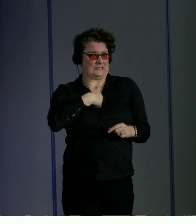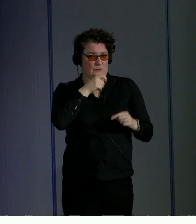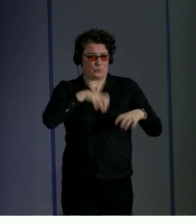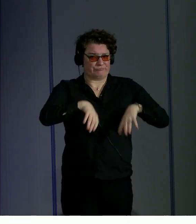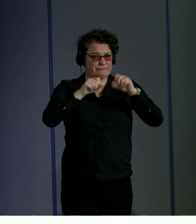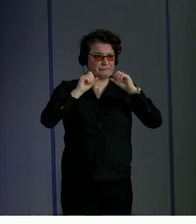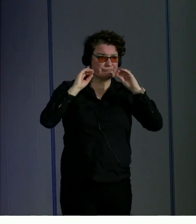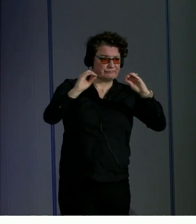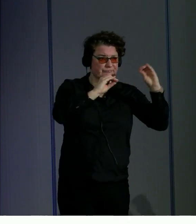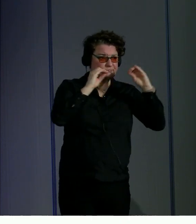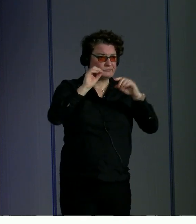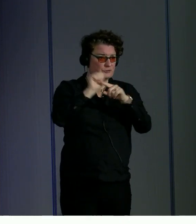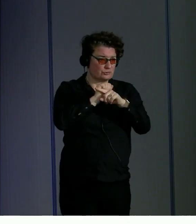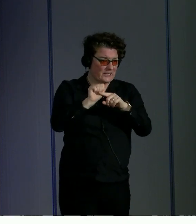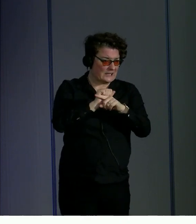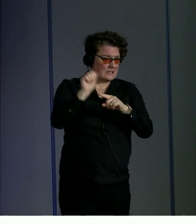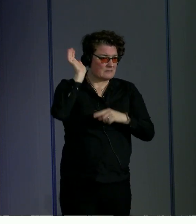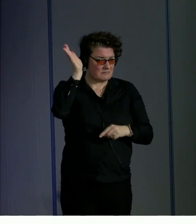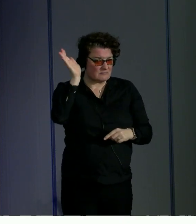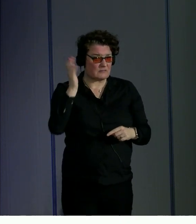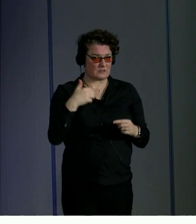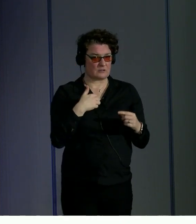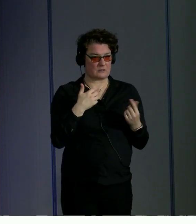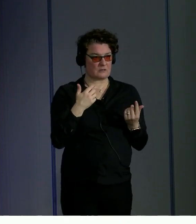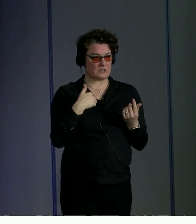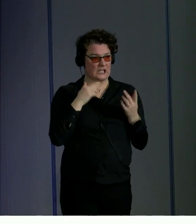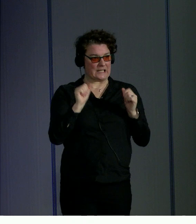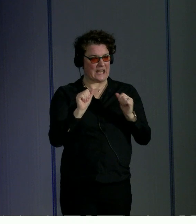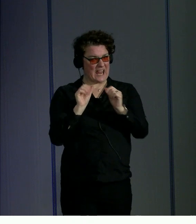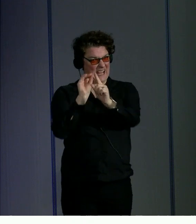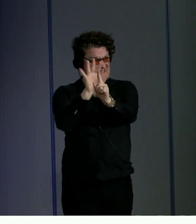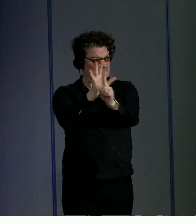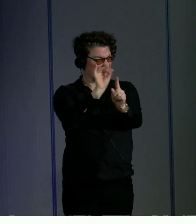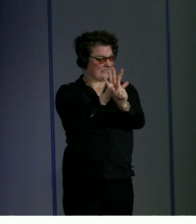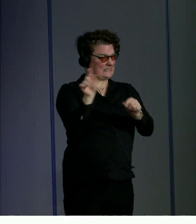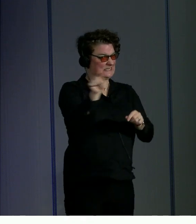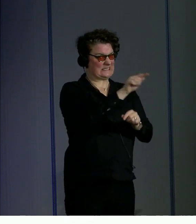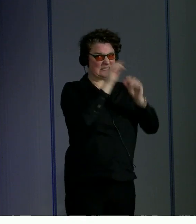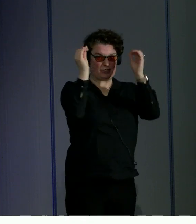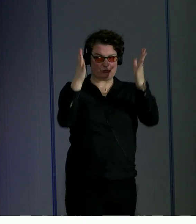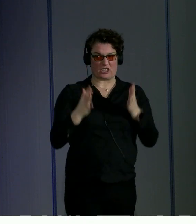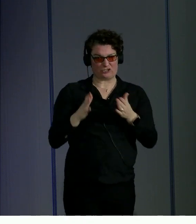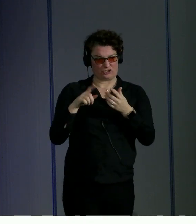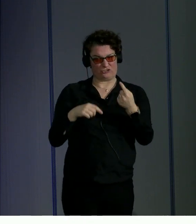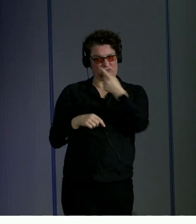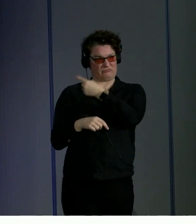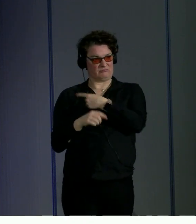presentations to expose instructors to this field and, hopefully, to my entire